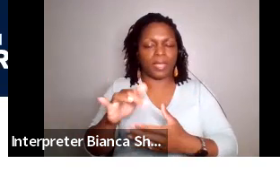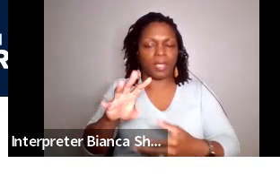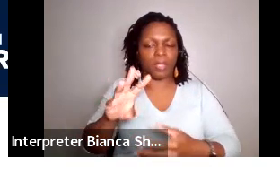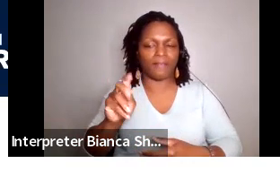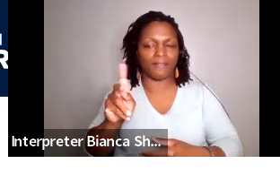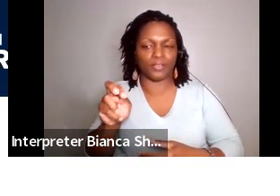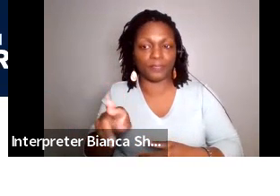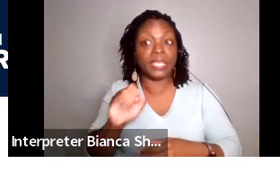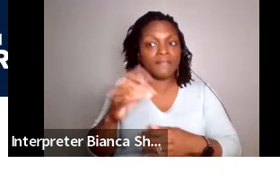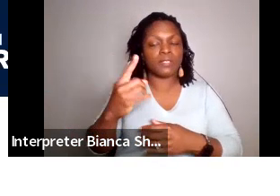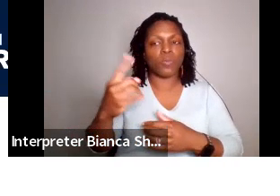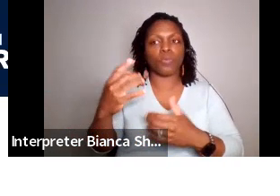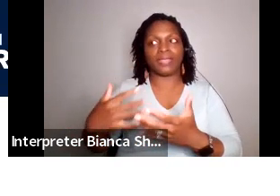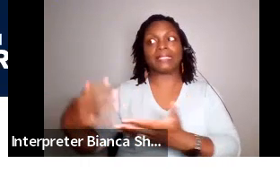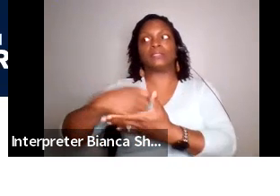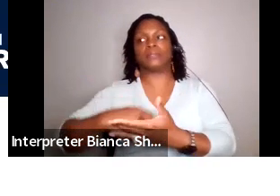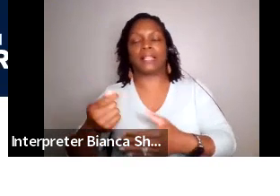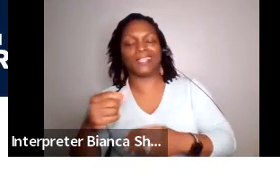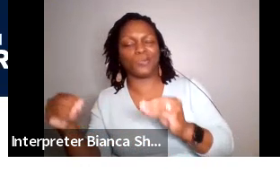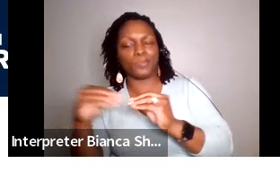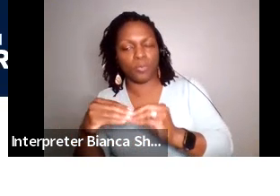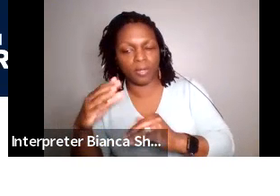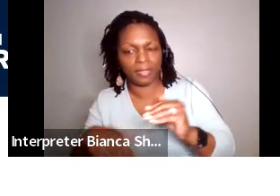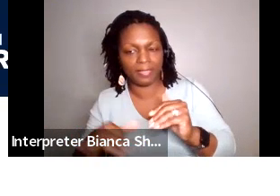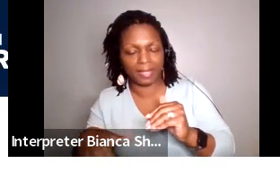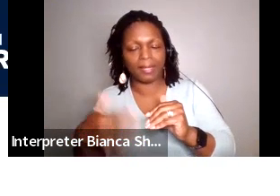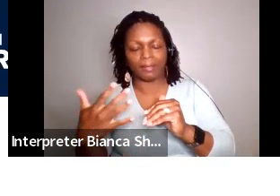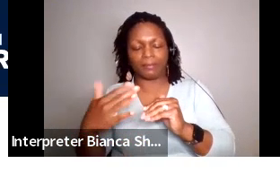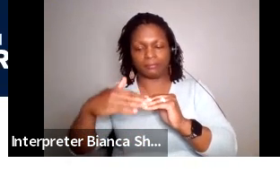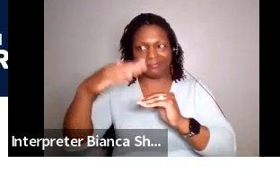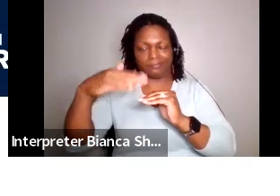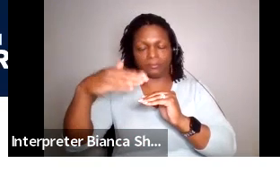If a person makes greater than that special income limit that we allow for waiver.